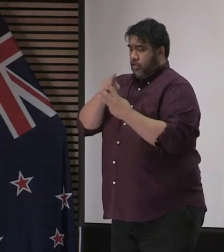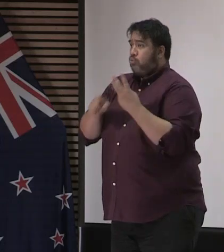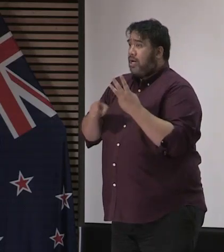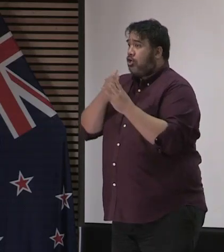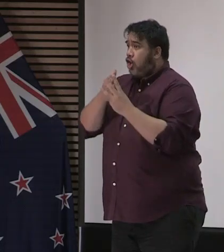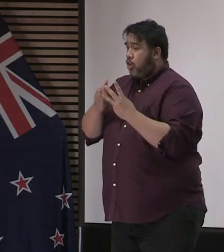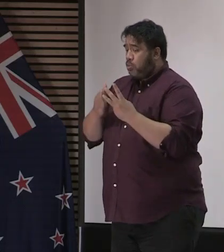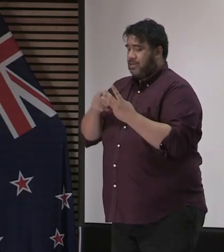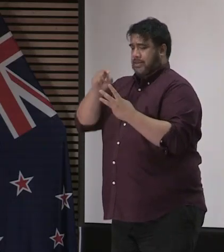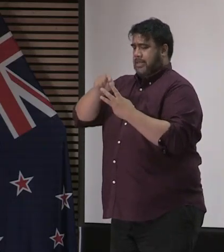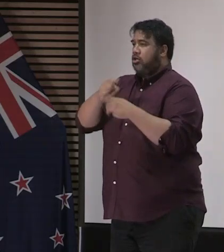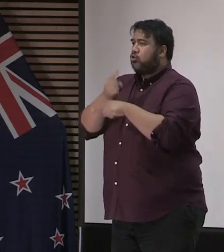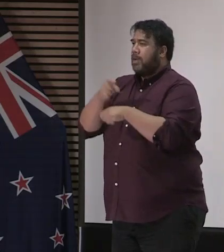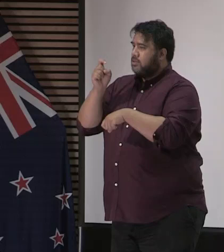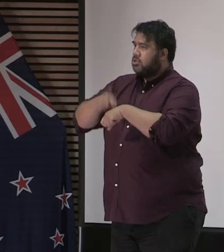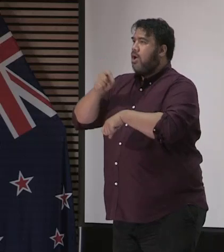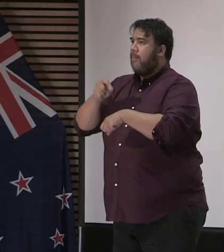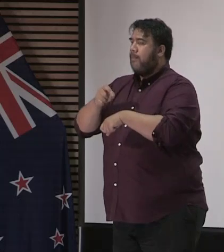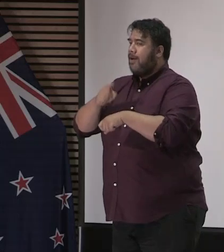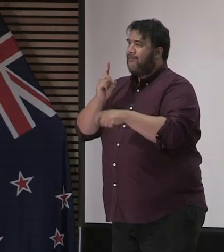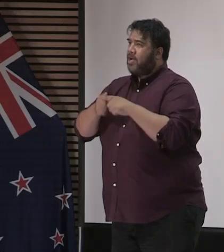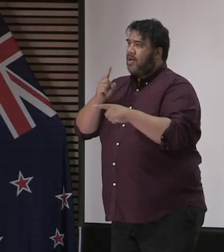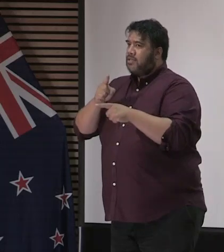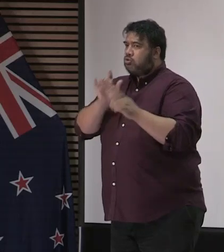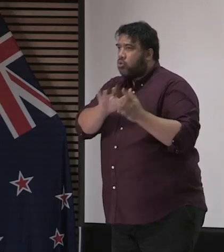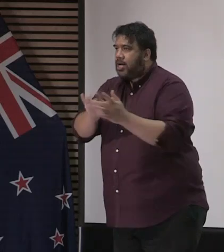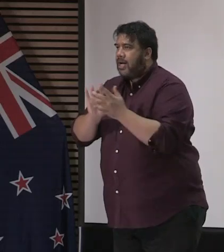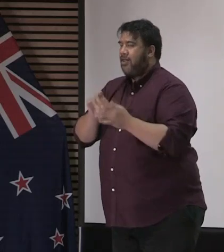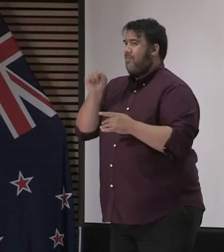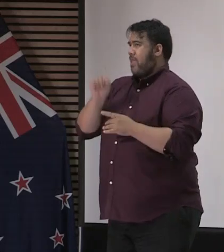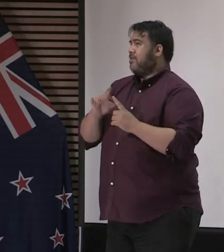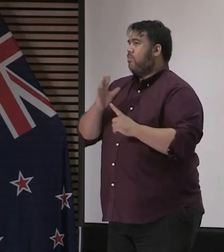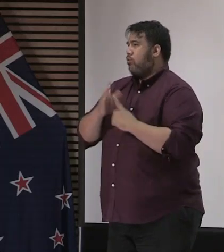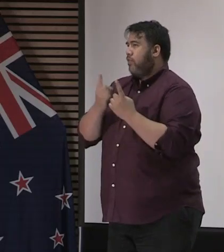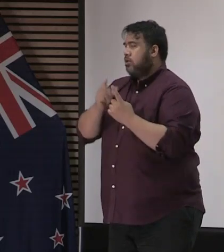each day. In terms of those